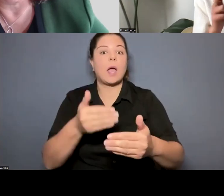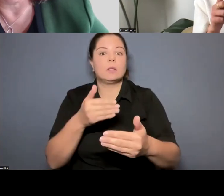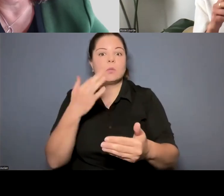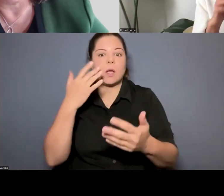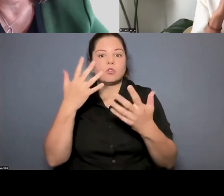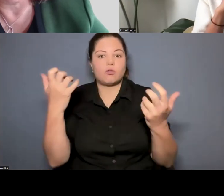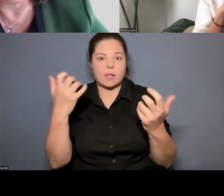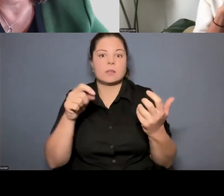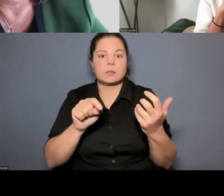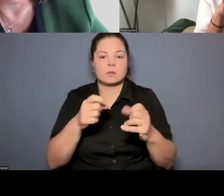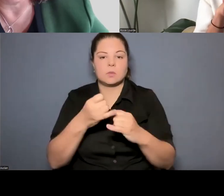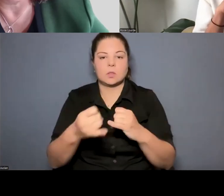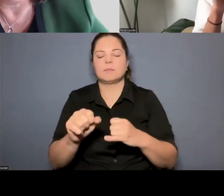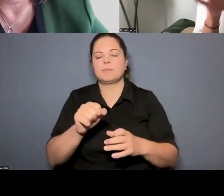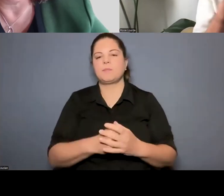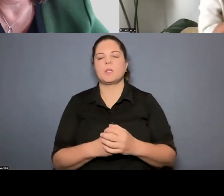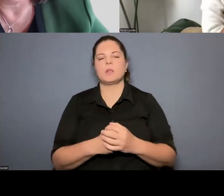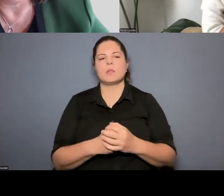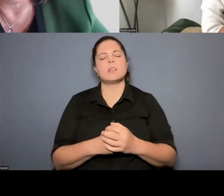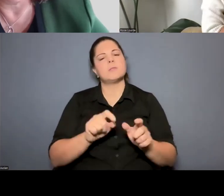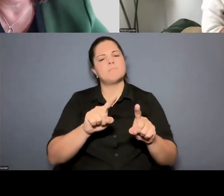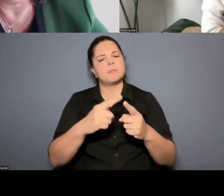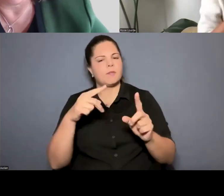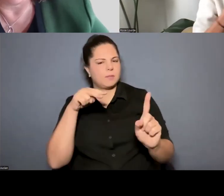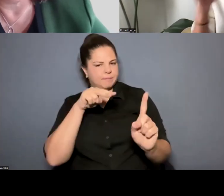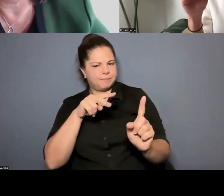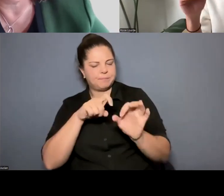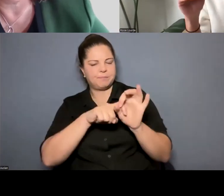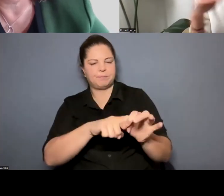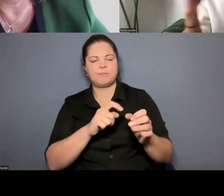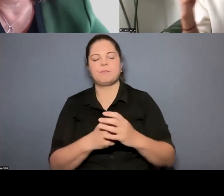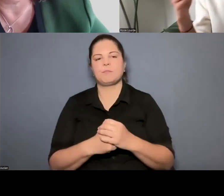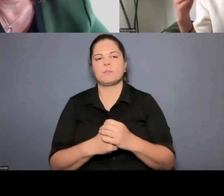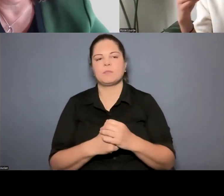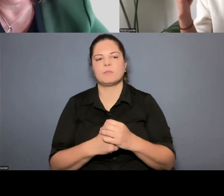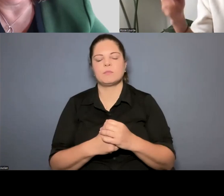just a little bit at the moment. From positive duty to what happens, what do we do if something